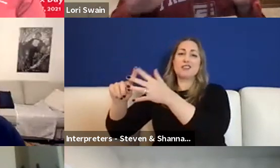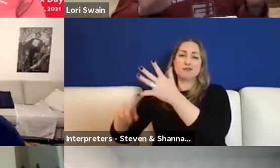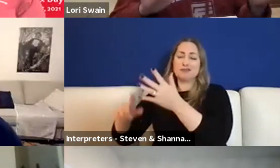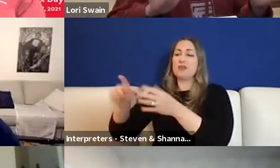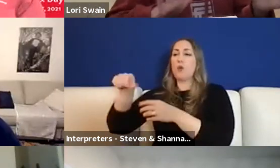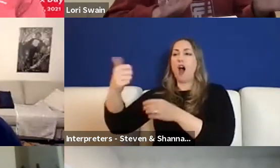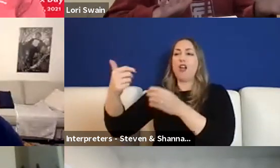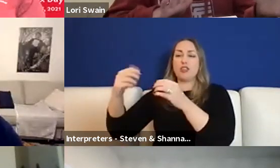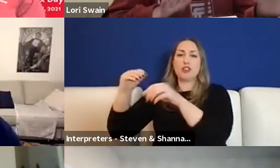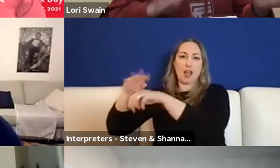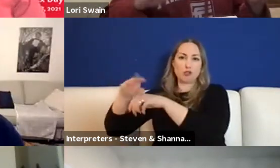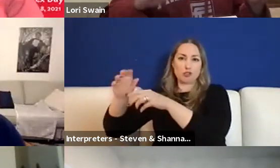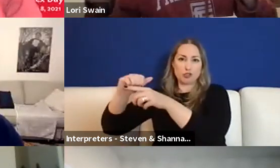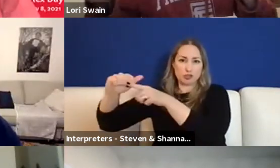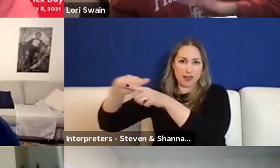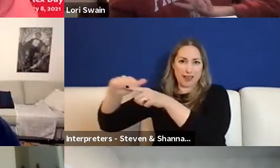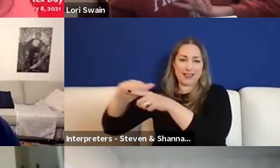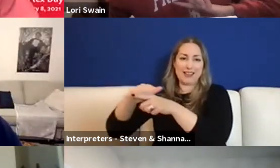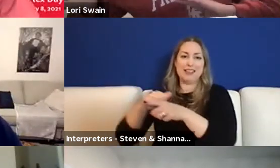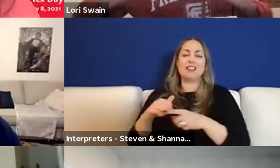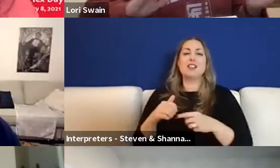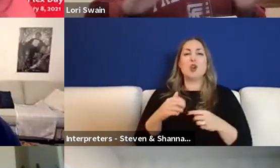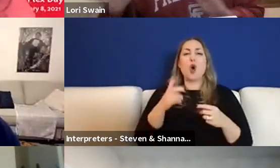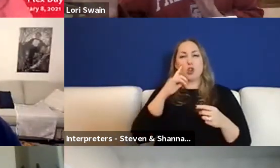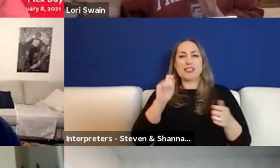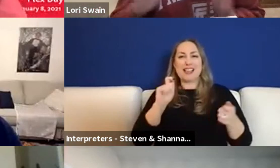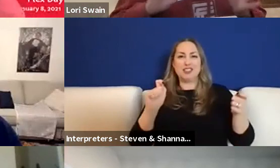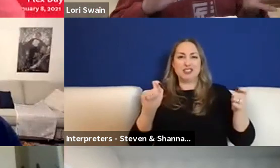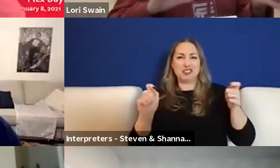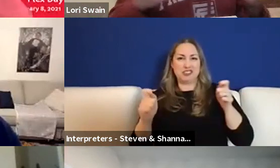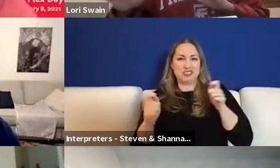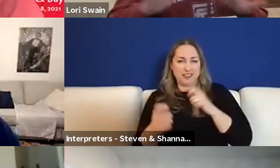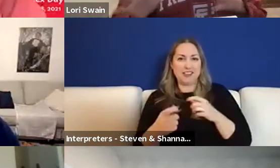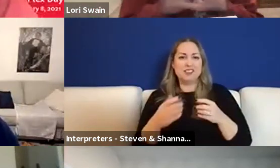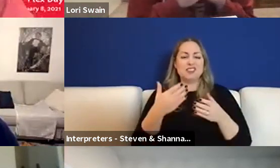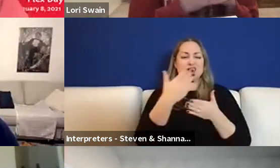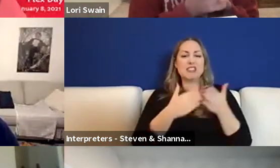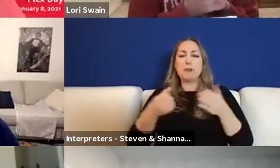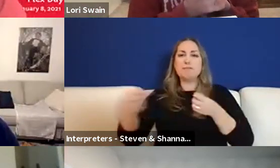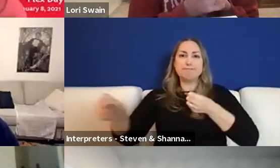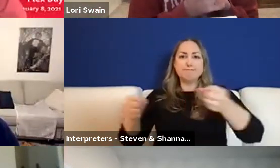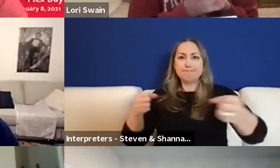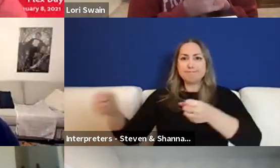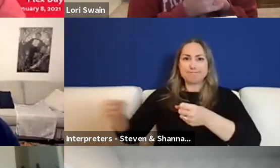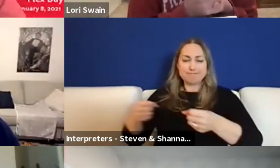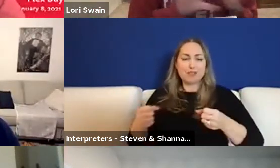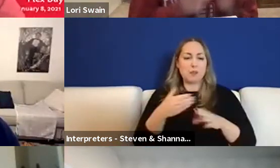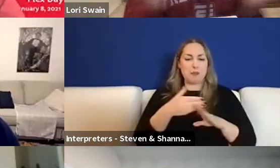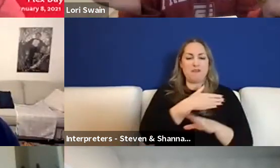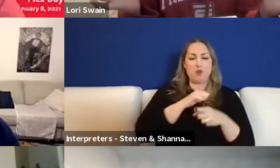And so, we are in the middle of a transition, like of a shift of some of our divisions. And there are some divisions that are in multiple